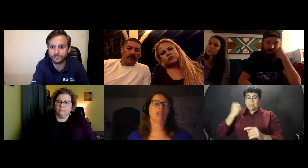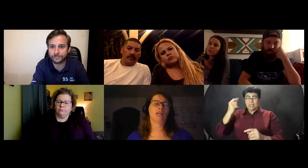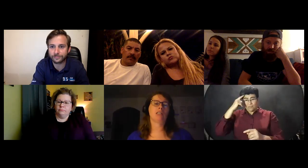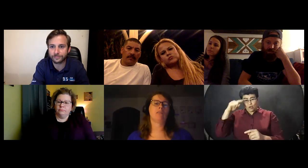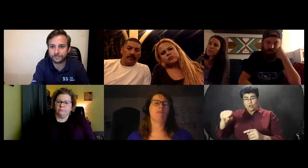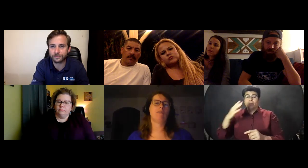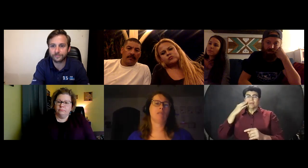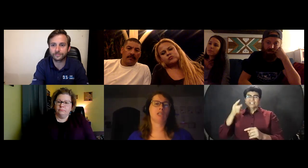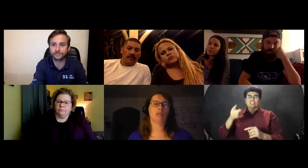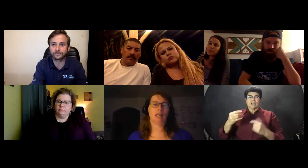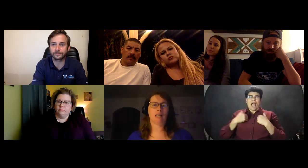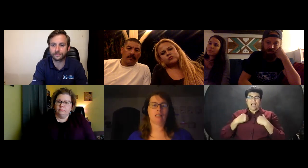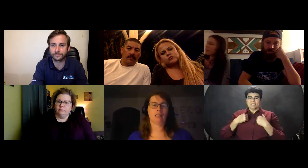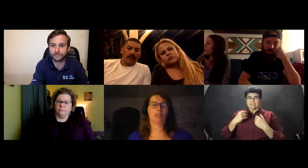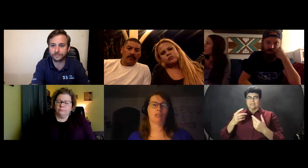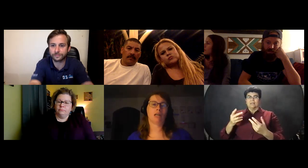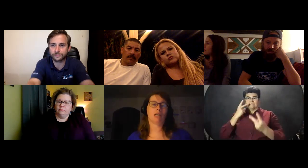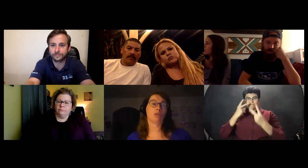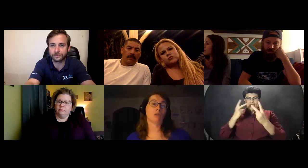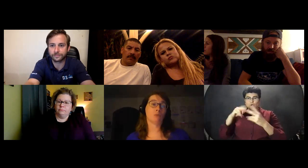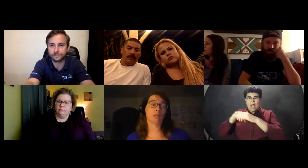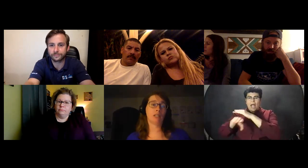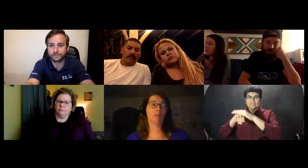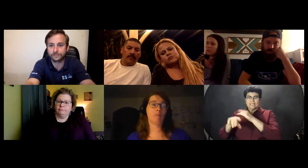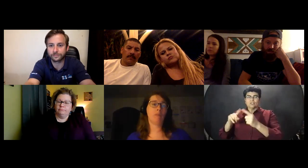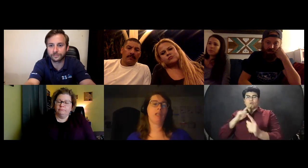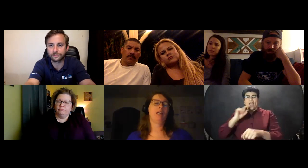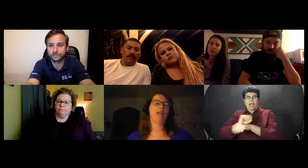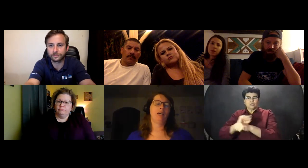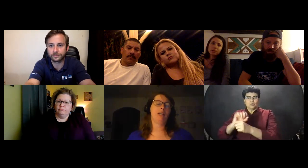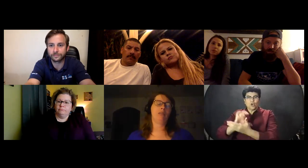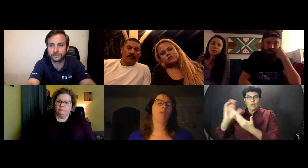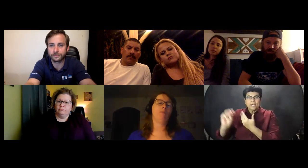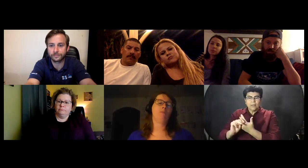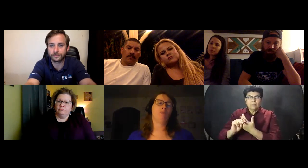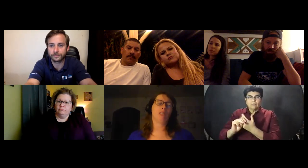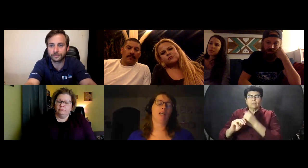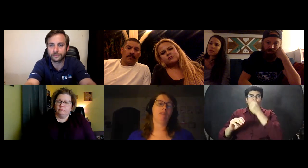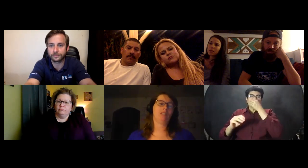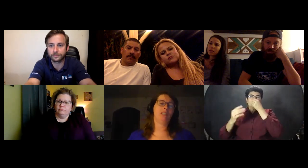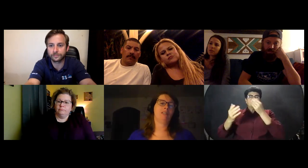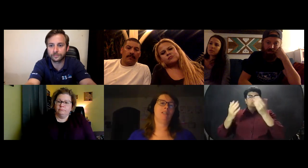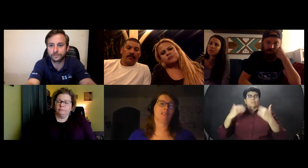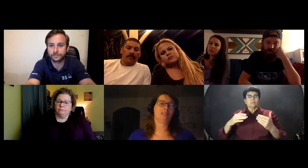has visual access to the actual curriculum